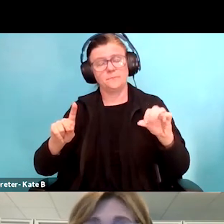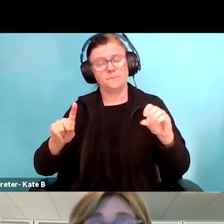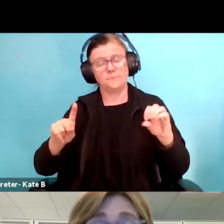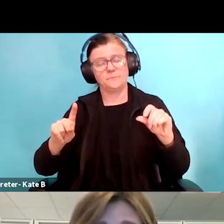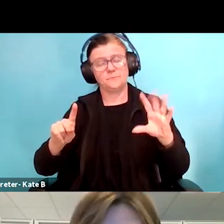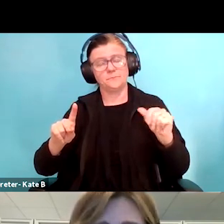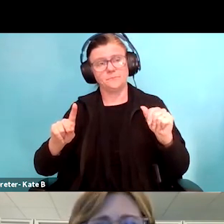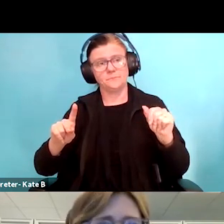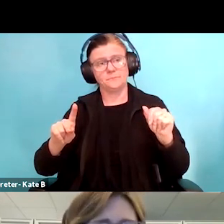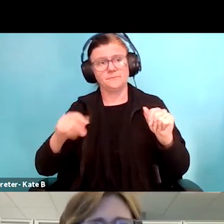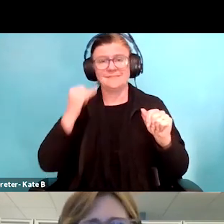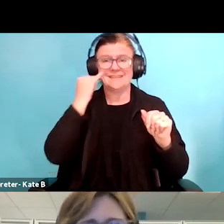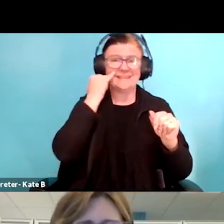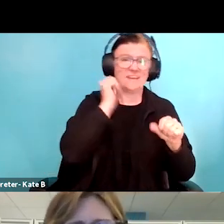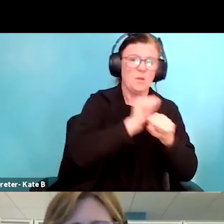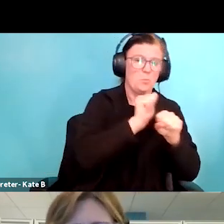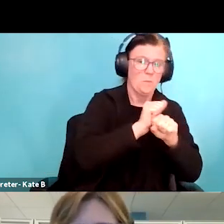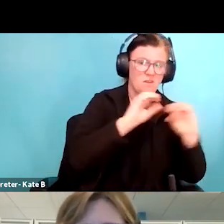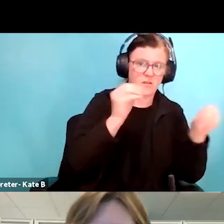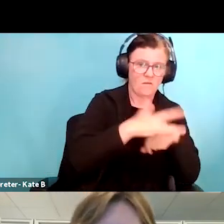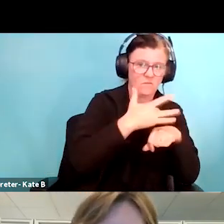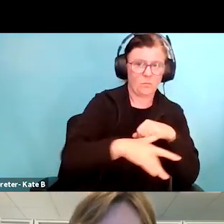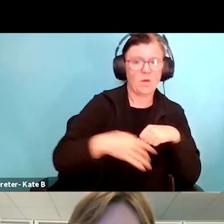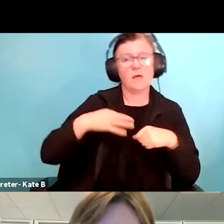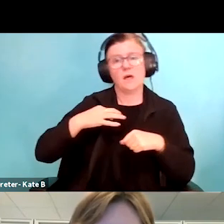If there is an employment volunteer opportunity can offer a wonderful opportunity for